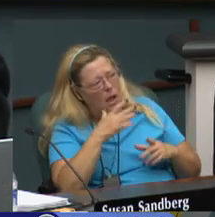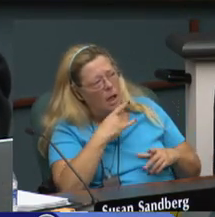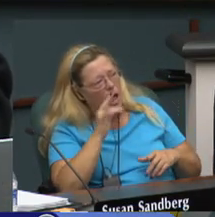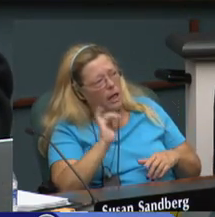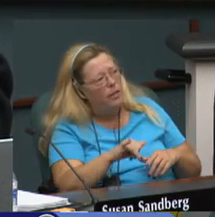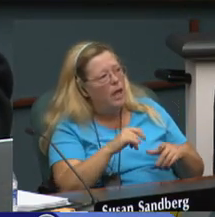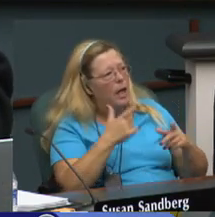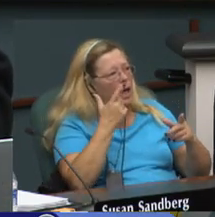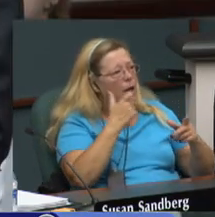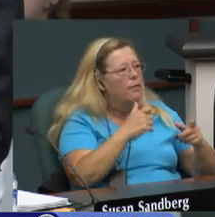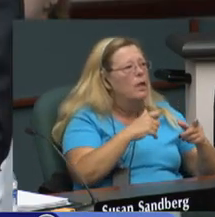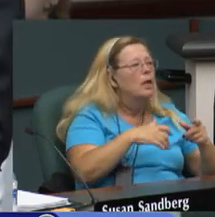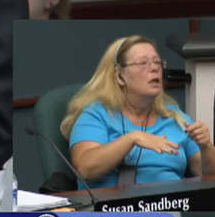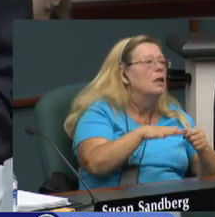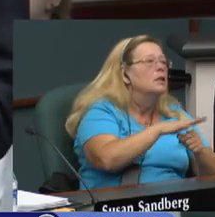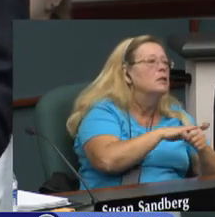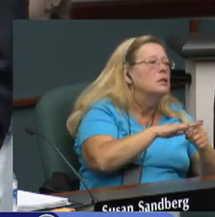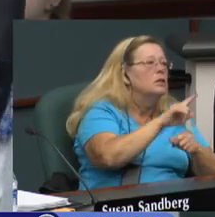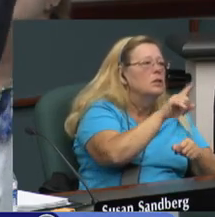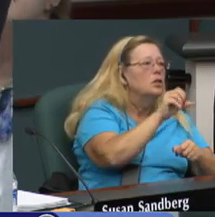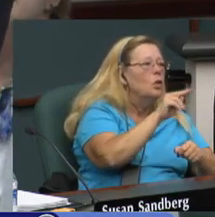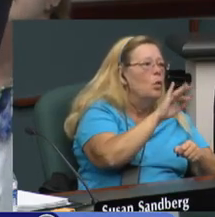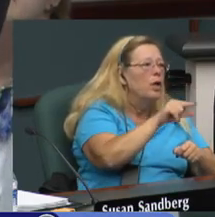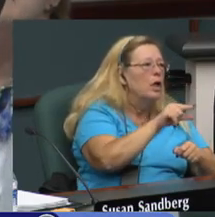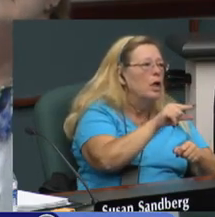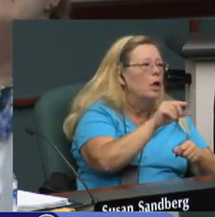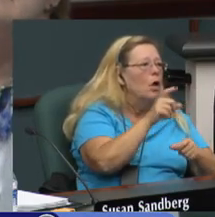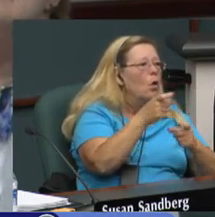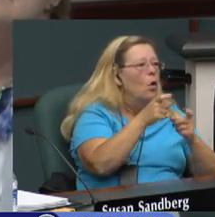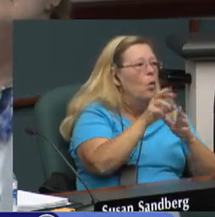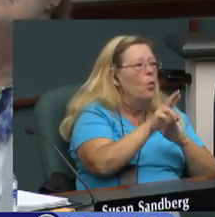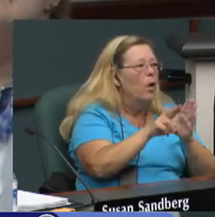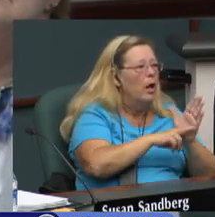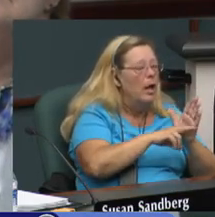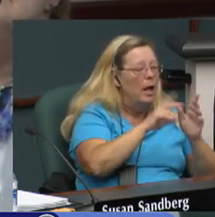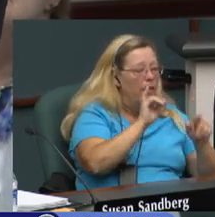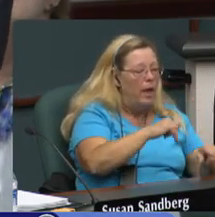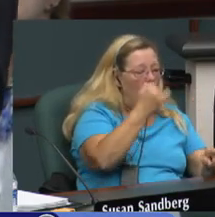zoning regulations that regulate the identity of an owner right that that